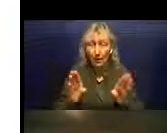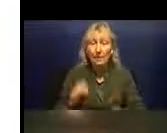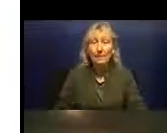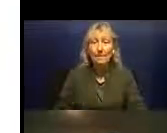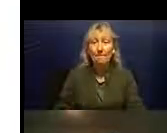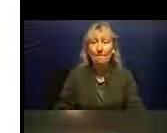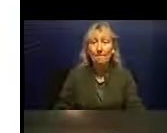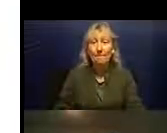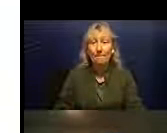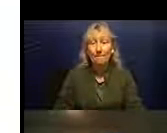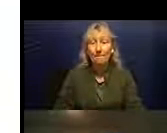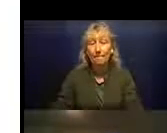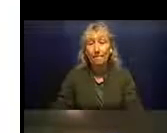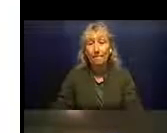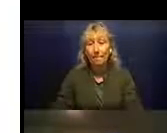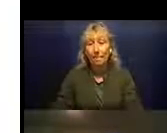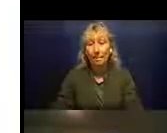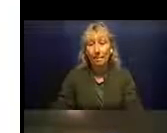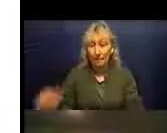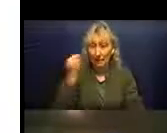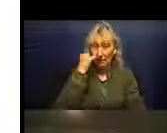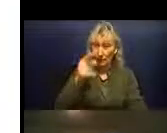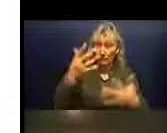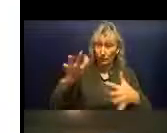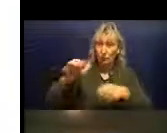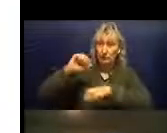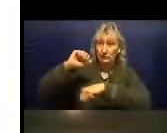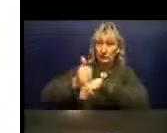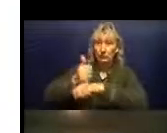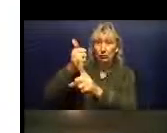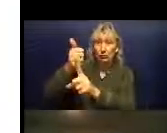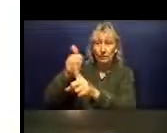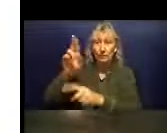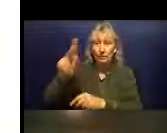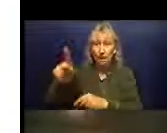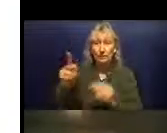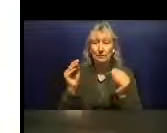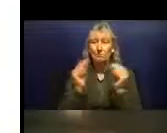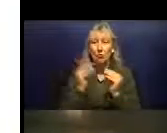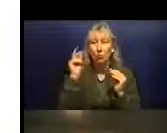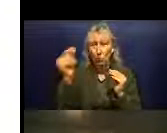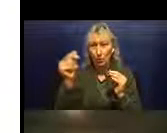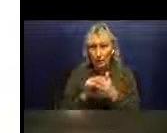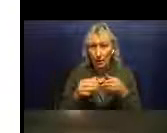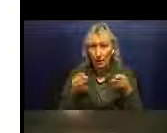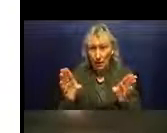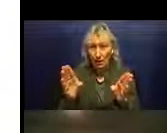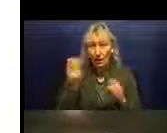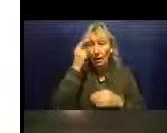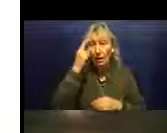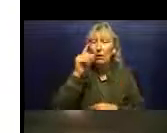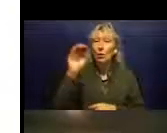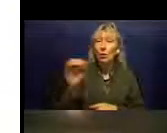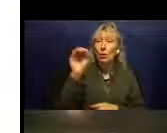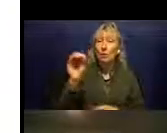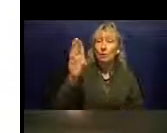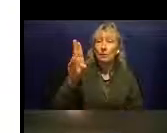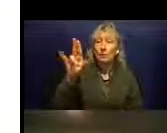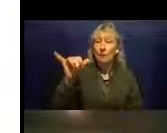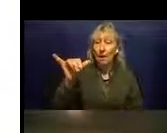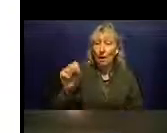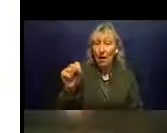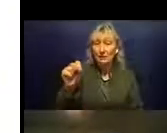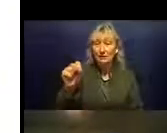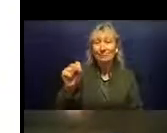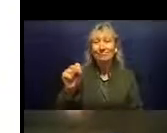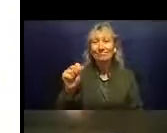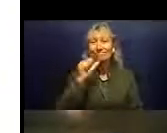The application will be submitted through Oregon buys so if you're already registered.